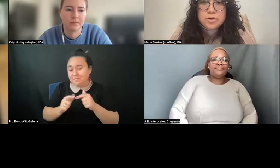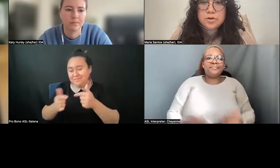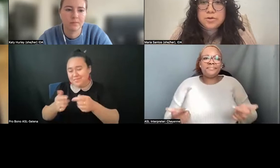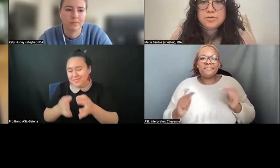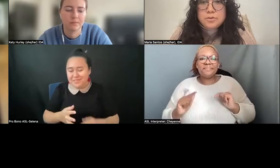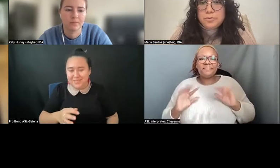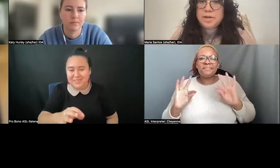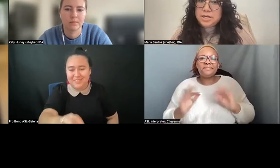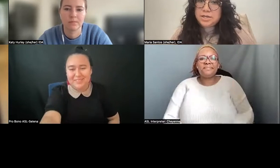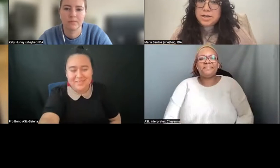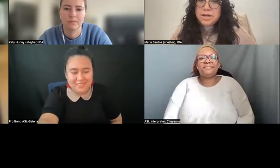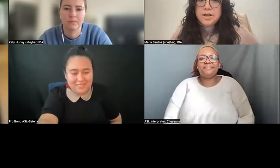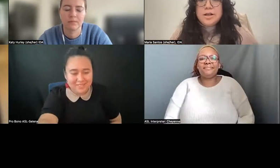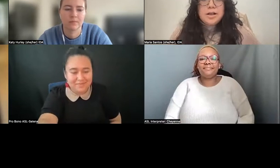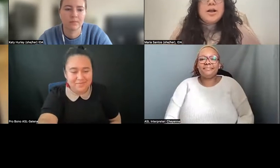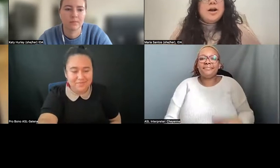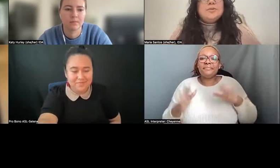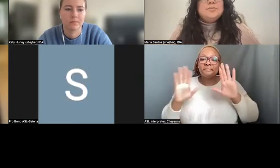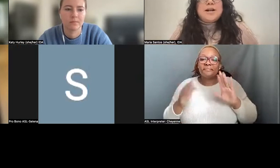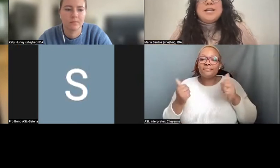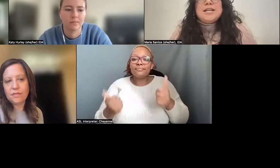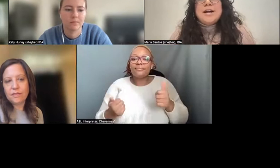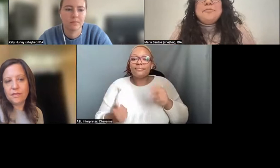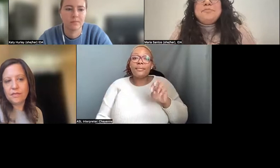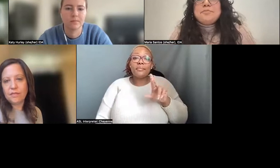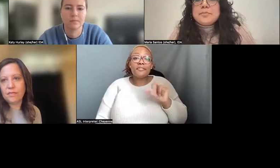All right.